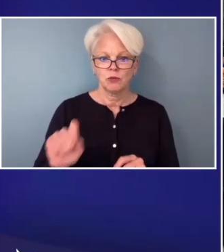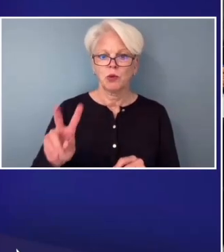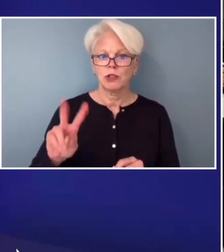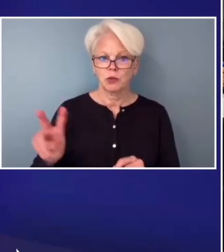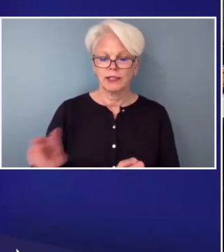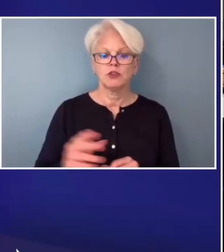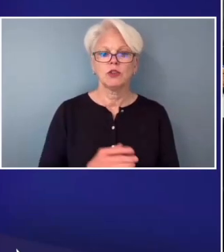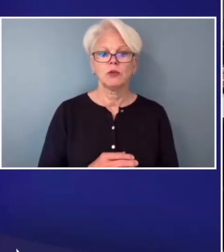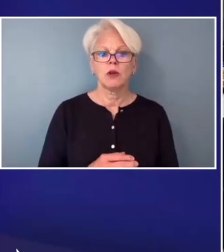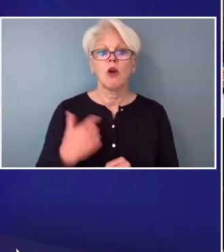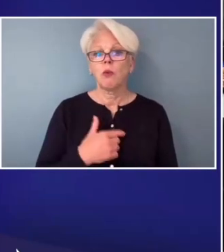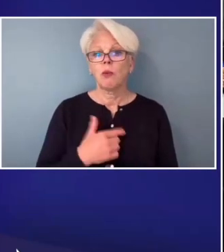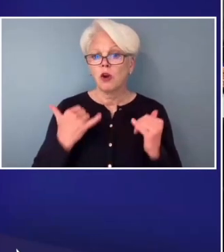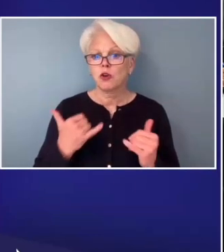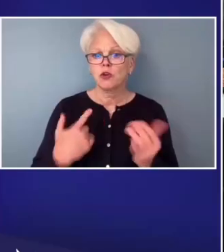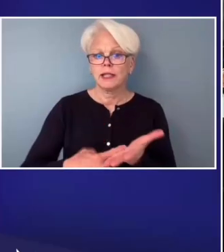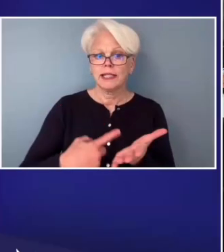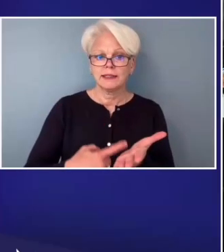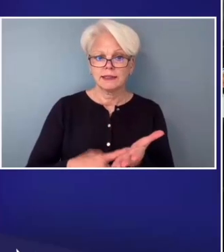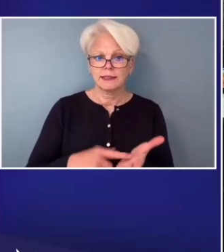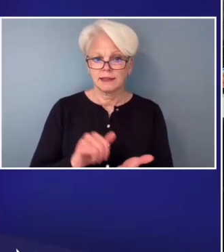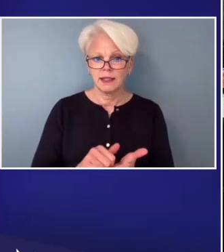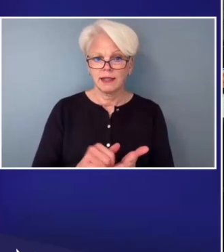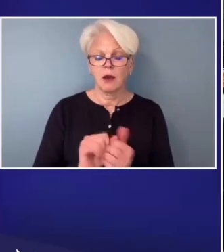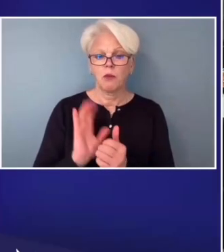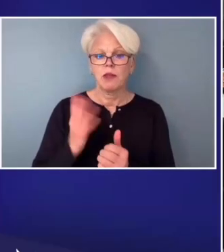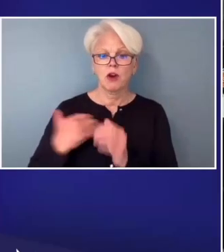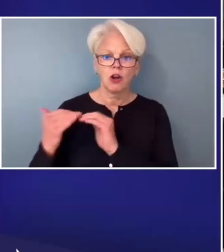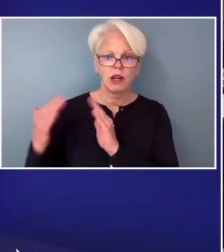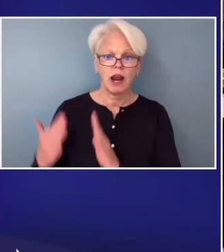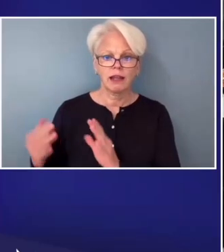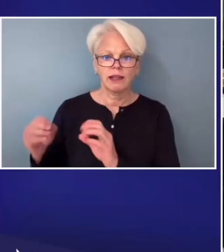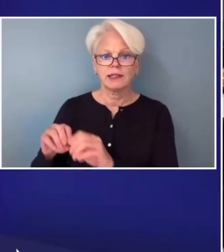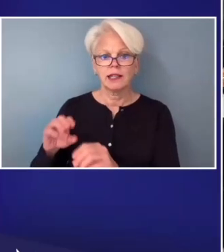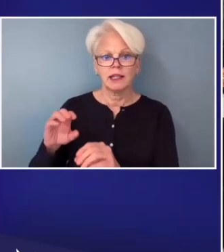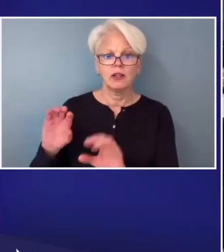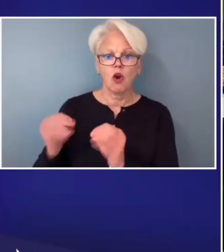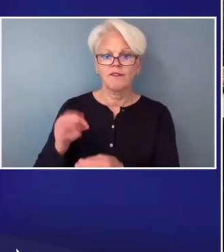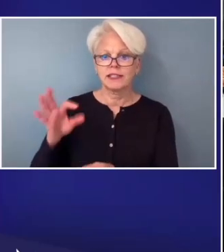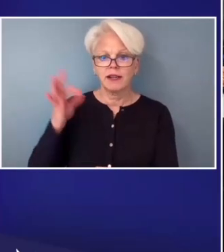discussing that um, with our colleagues in the office of federal student aid, um, and